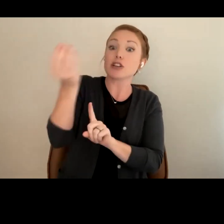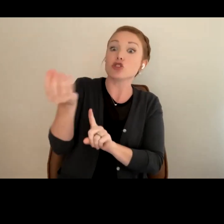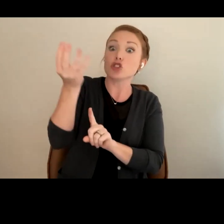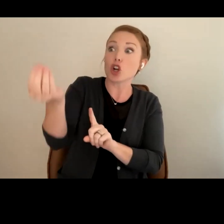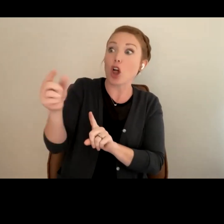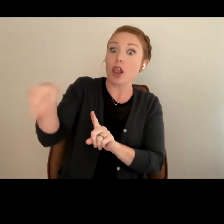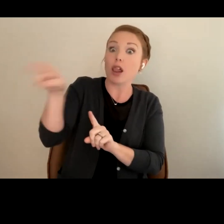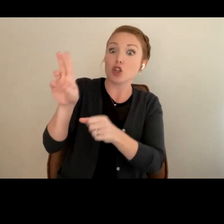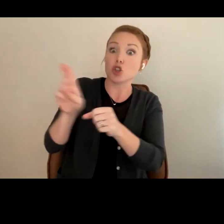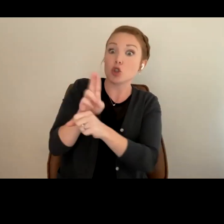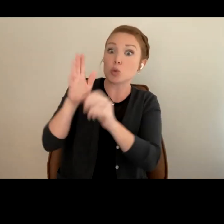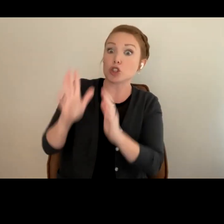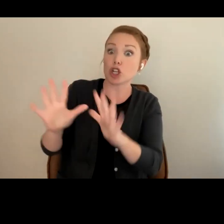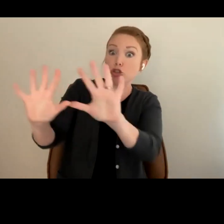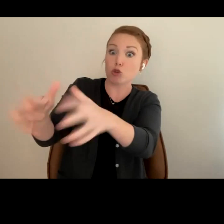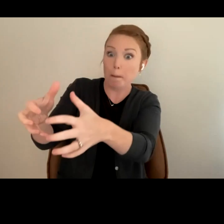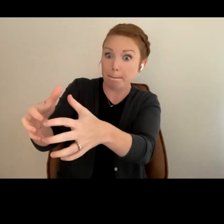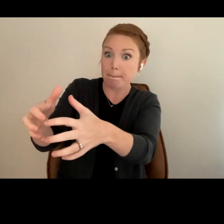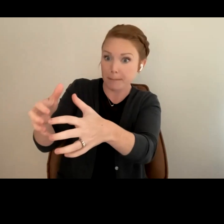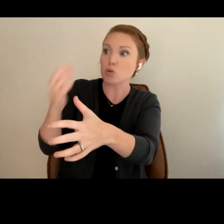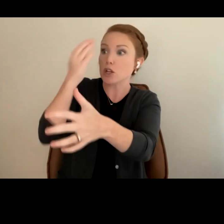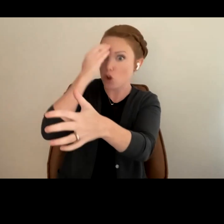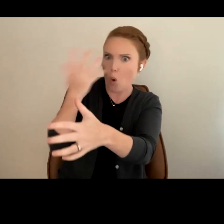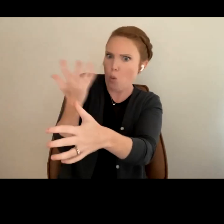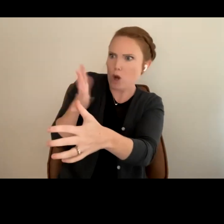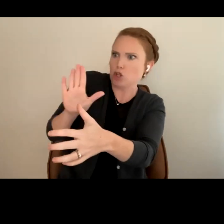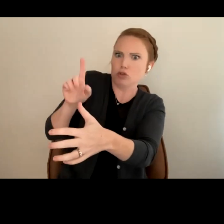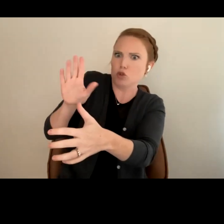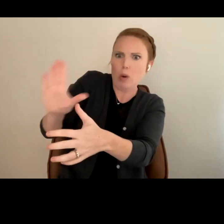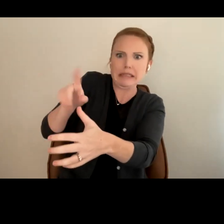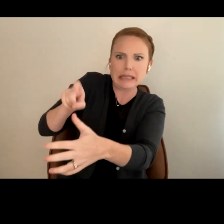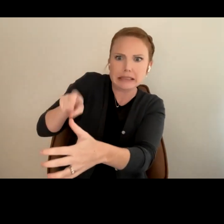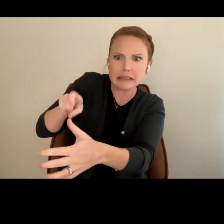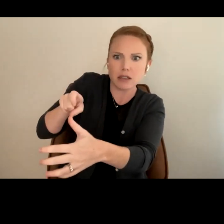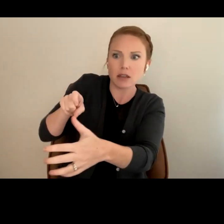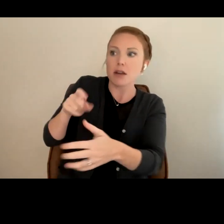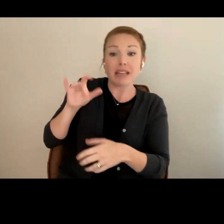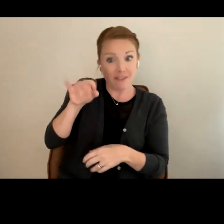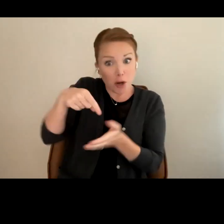If you're paying people to do user testing for you, pay people with disabilities to do user testing.